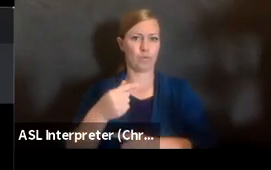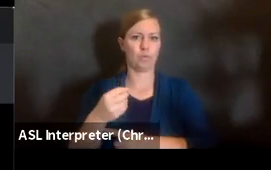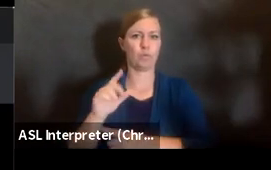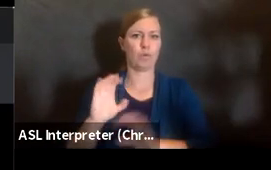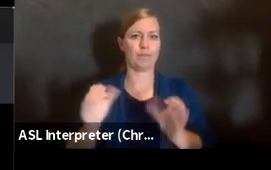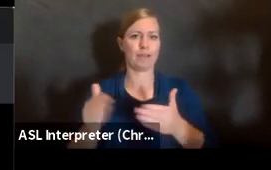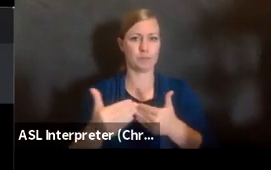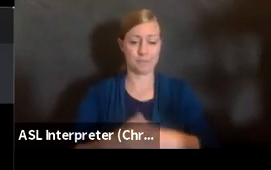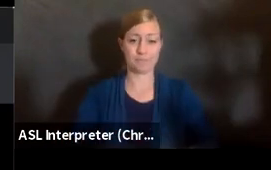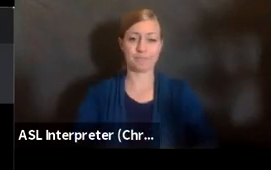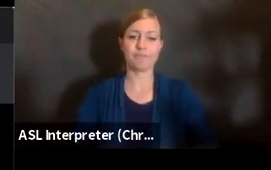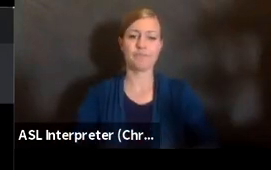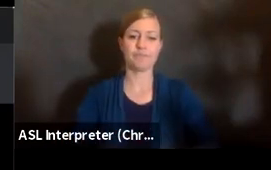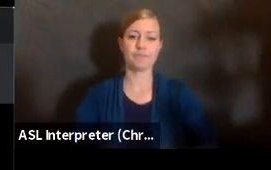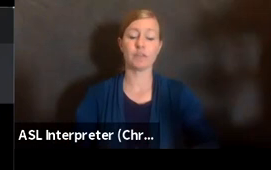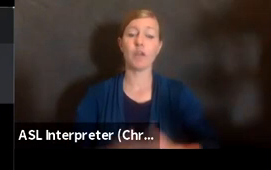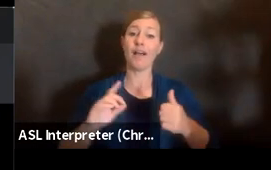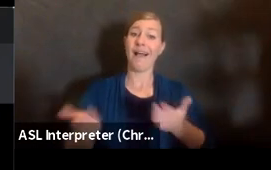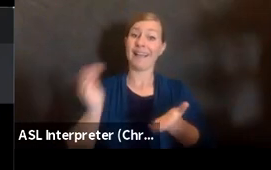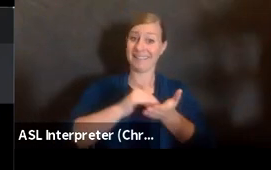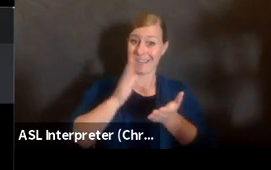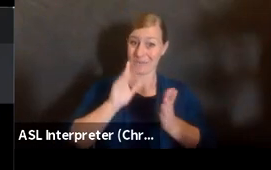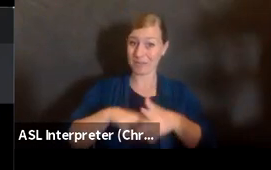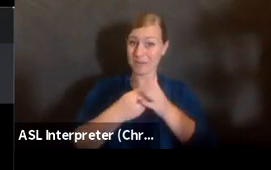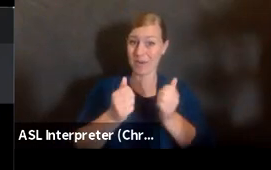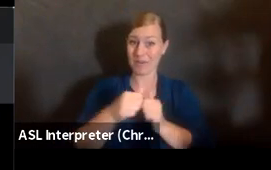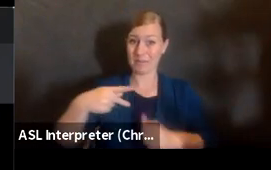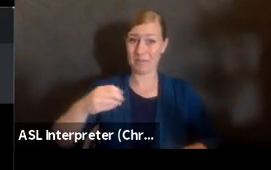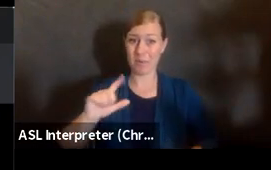Katherine Livick - ESD 112: So we're gonna have a poll, just like we did yesterday and Andrew, take it away.